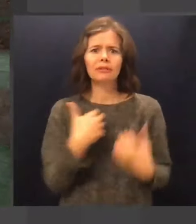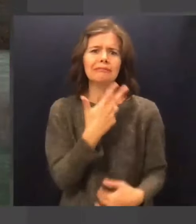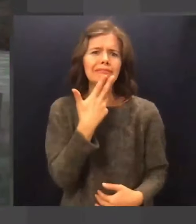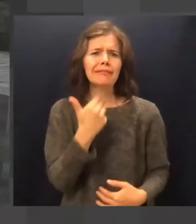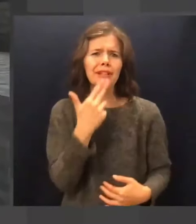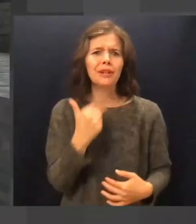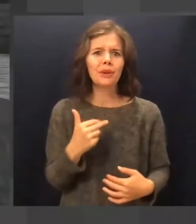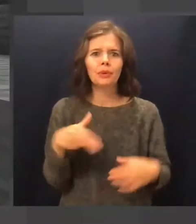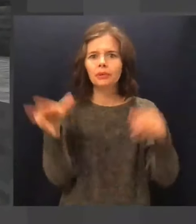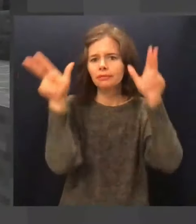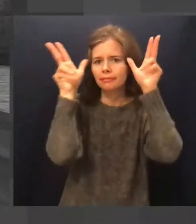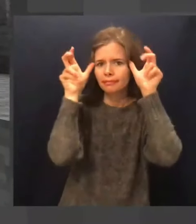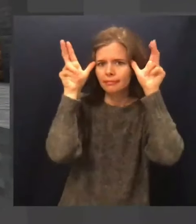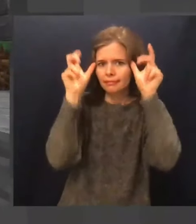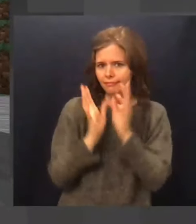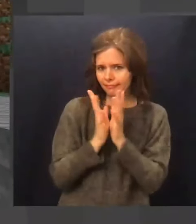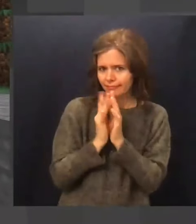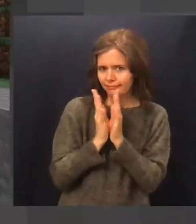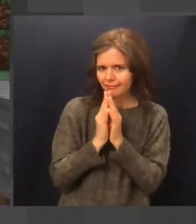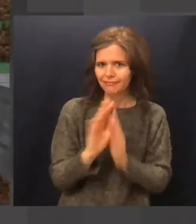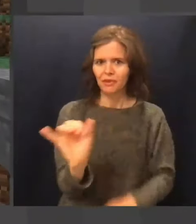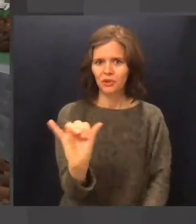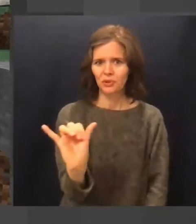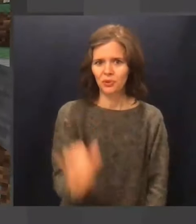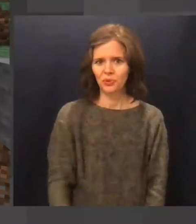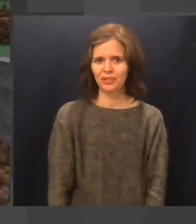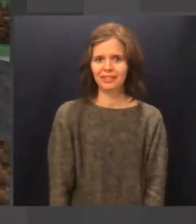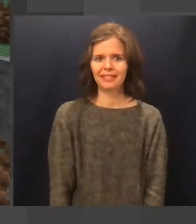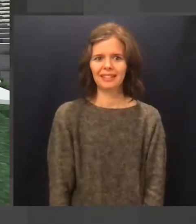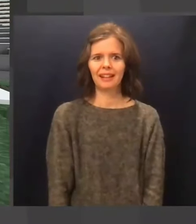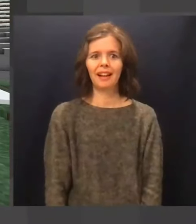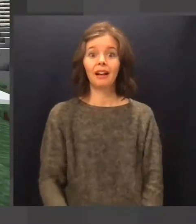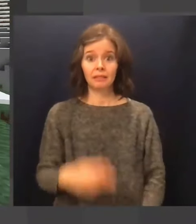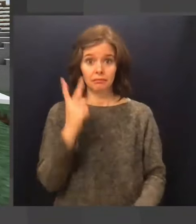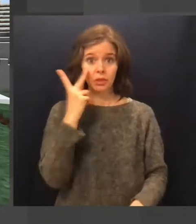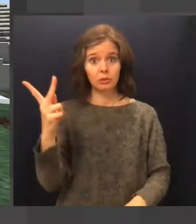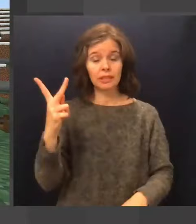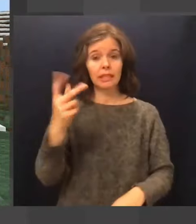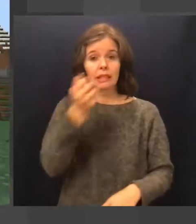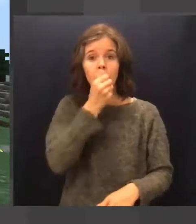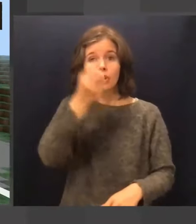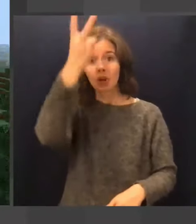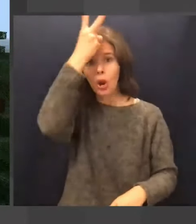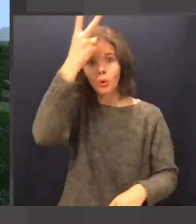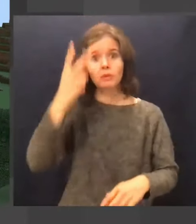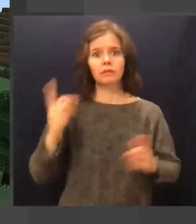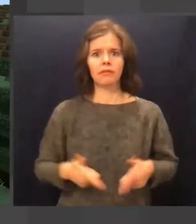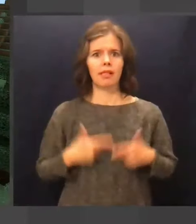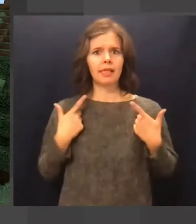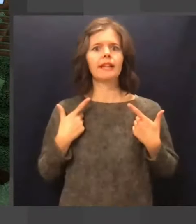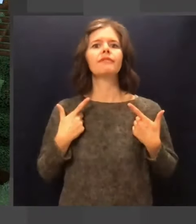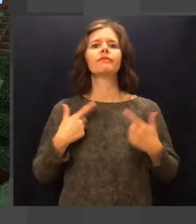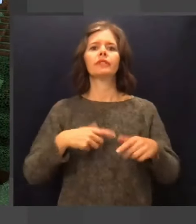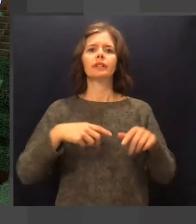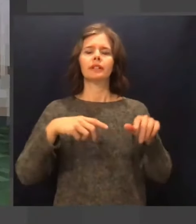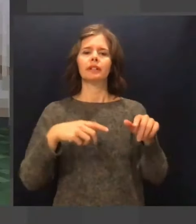GOATS ARE BOTH MISCHIEVOUS AND ADORABLE - AT THE SAME TIME! THEY LIVE ON THE MOUNTAINS AND